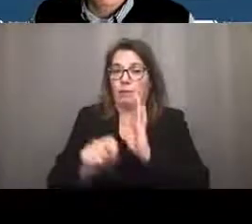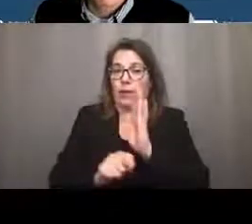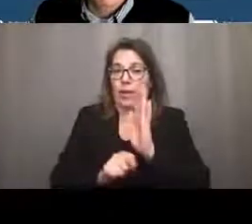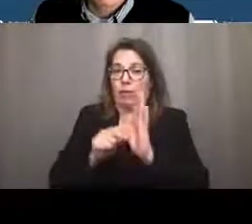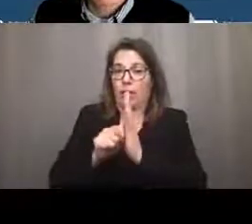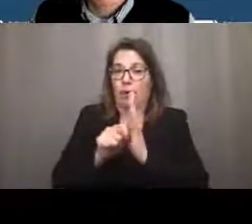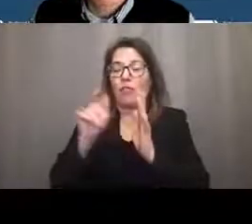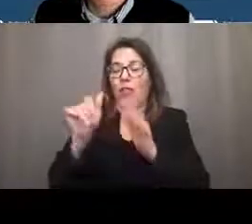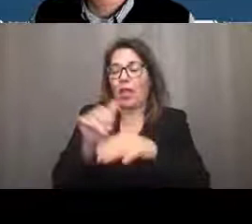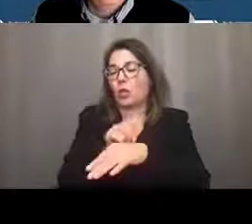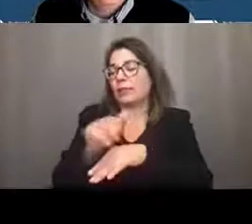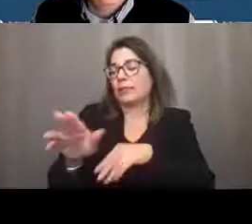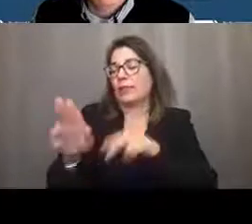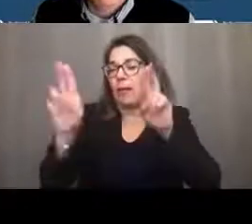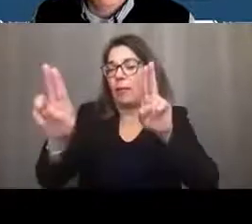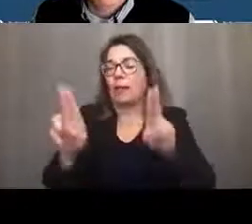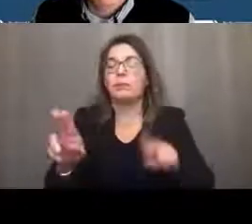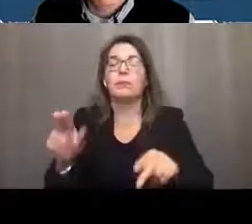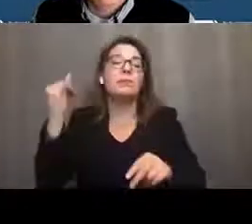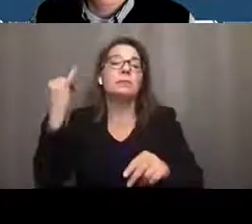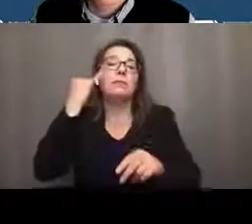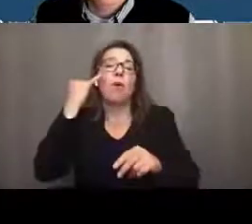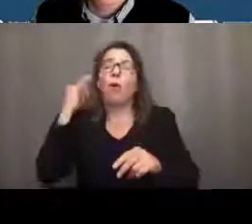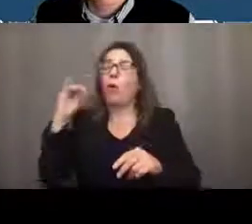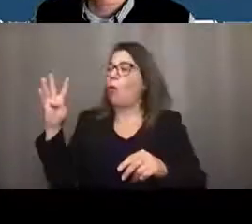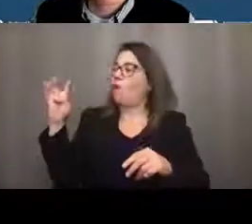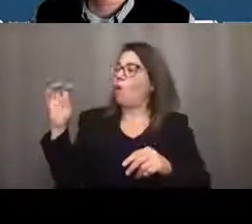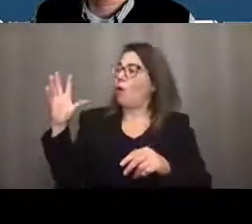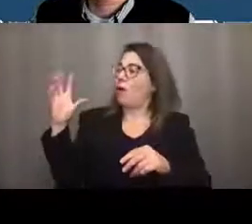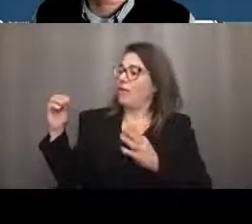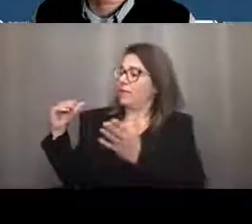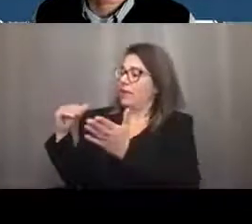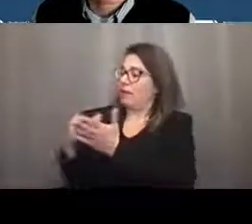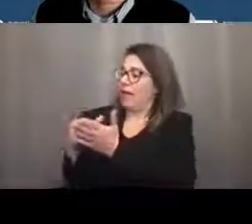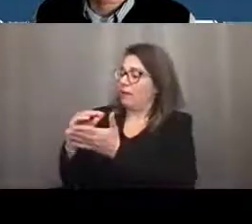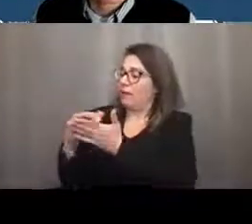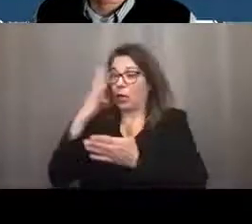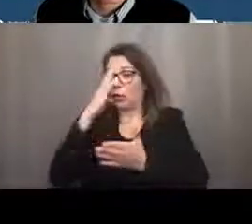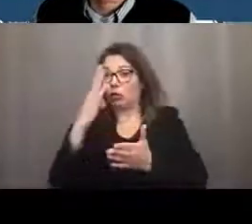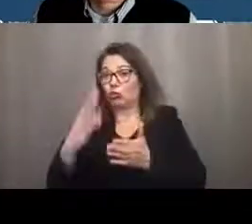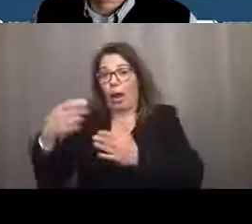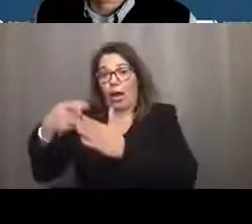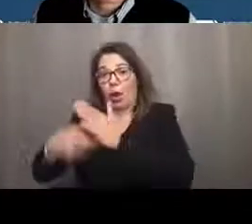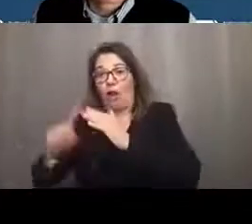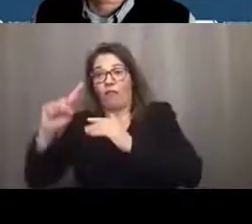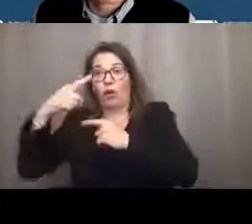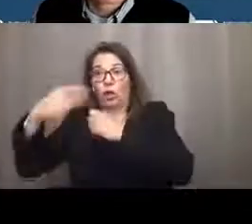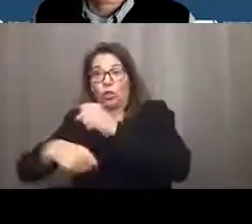So let's say you only have $450,000 direct costs in the first year but your budget escalates